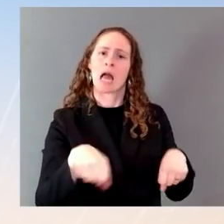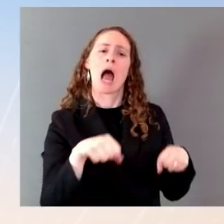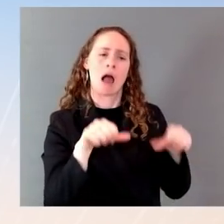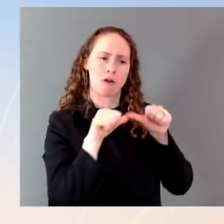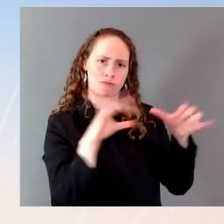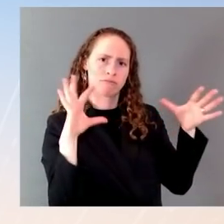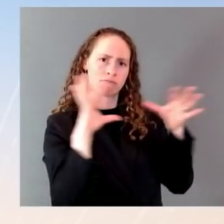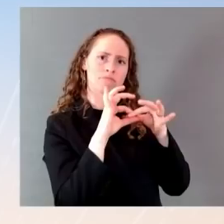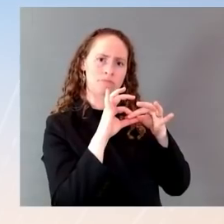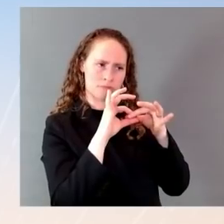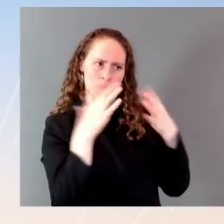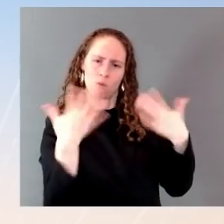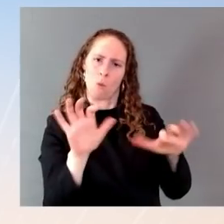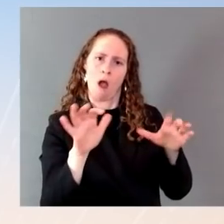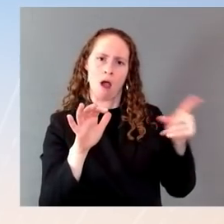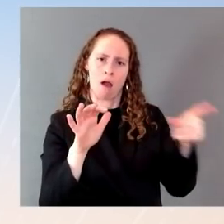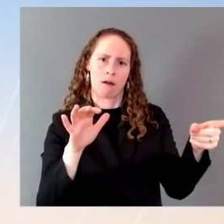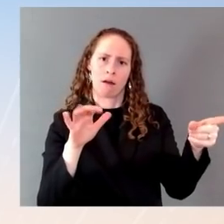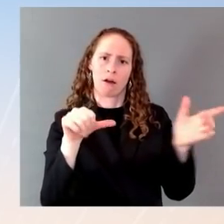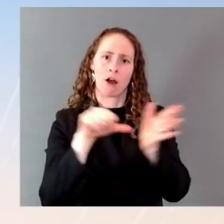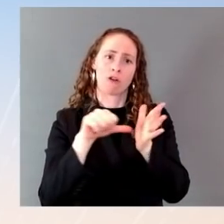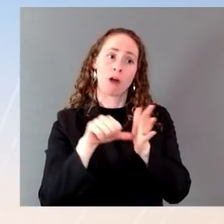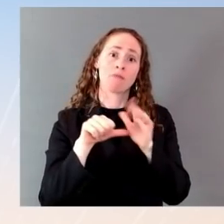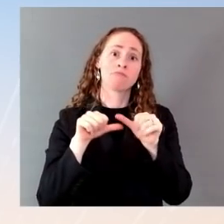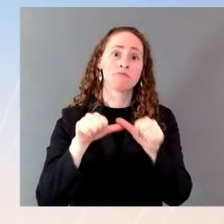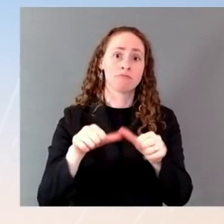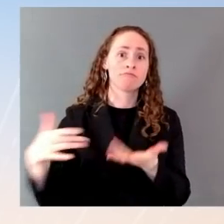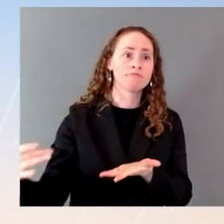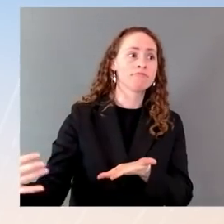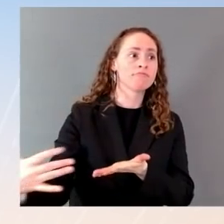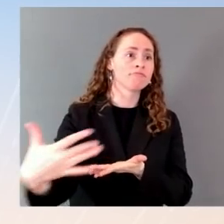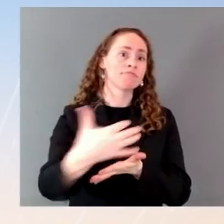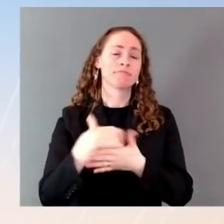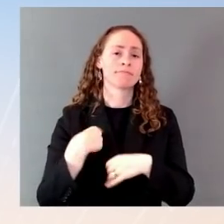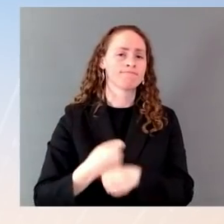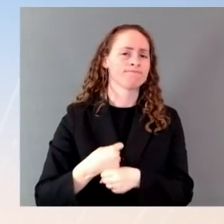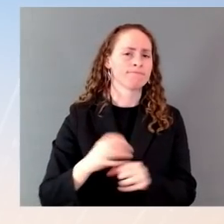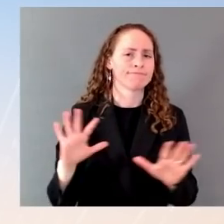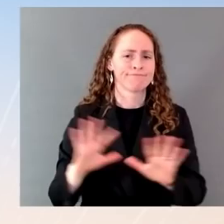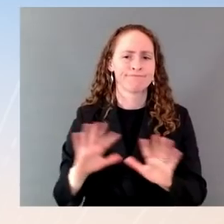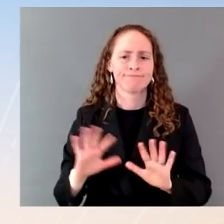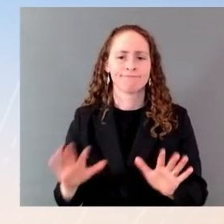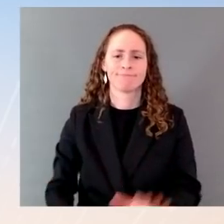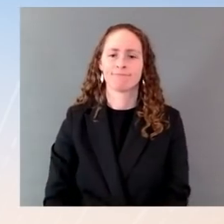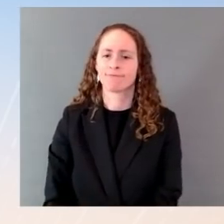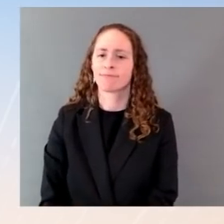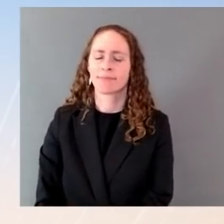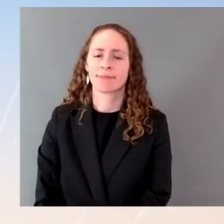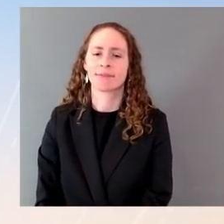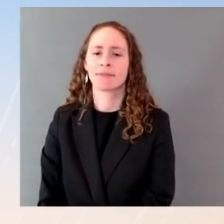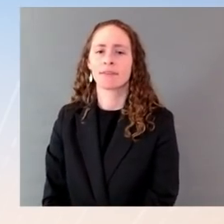when Washington started putting out the information, and then changed their tune after the meeting with Blinken? Mr. Sullivan: So, I'm not going